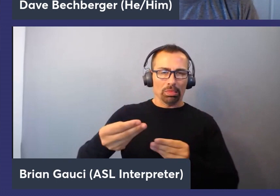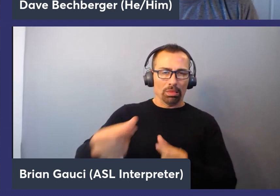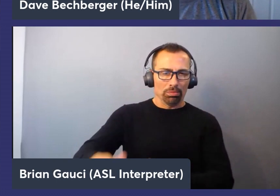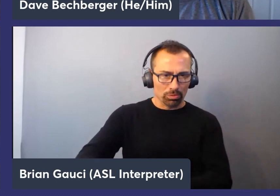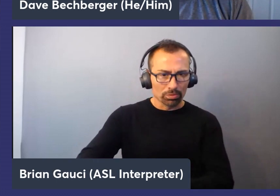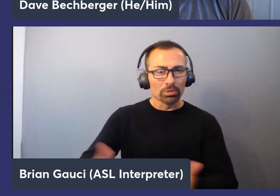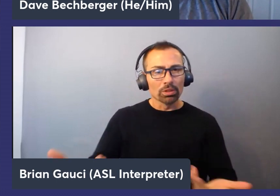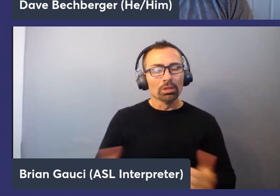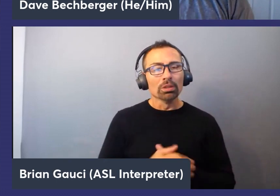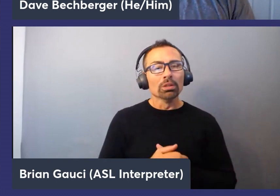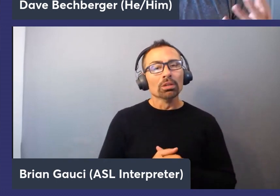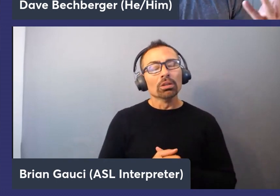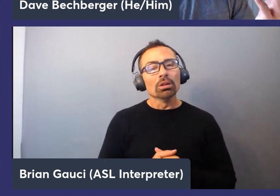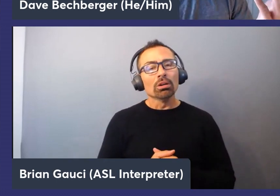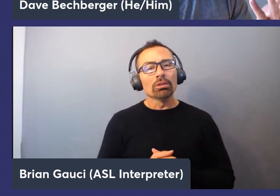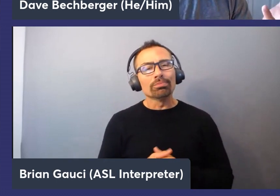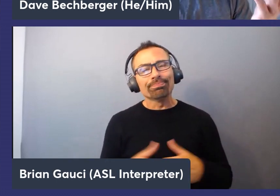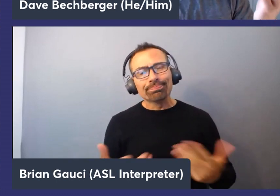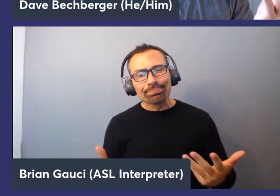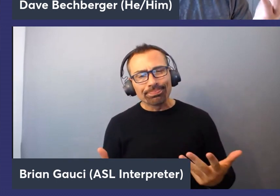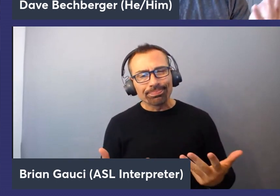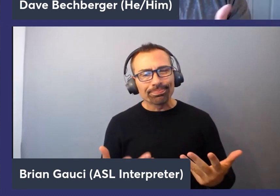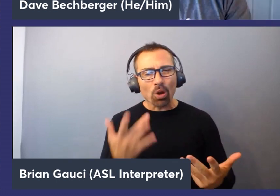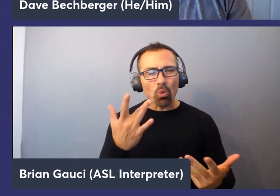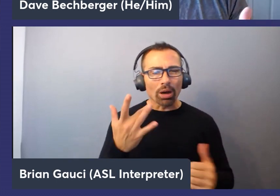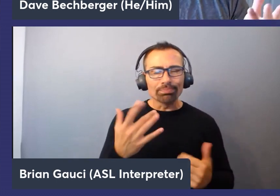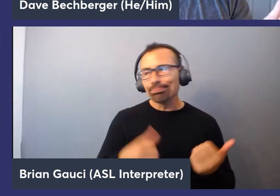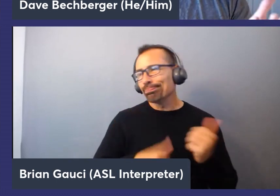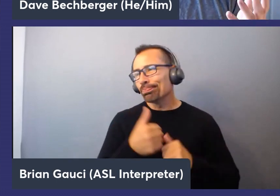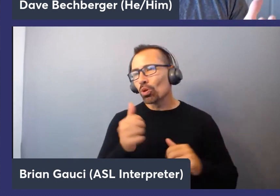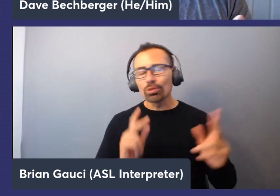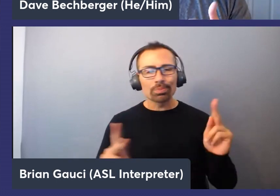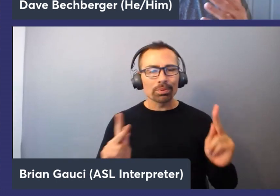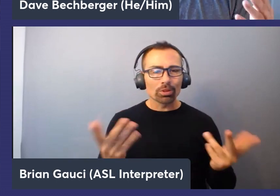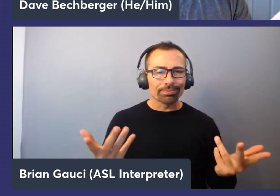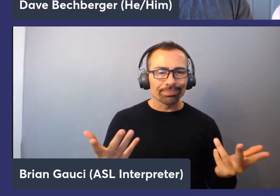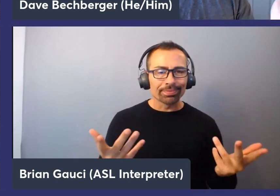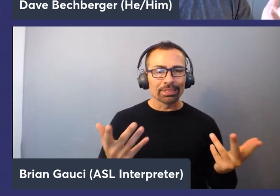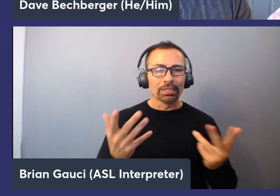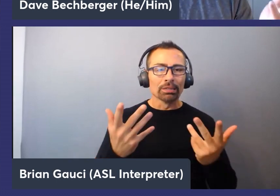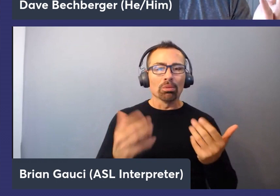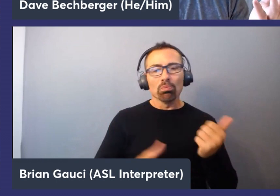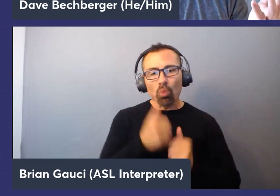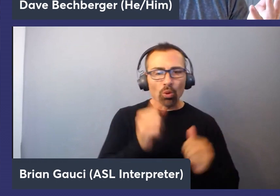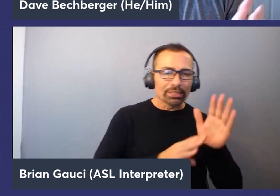because most people, or least most people, developers, data engineers, data scientists